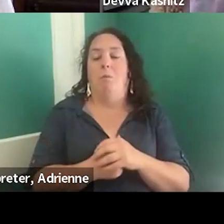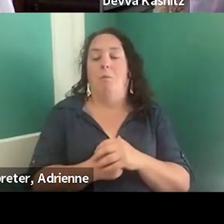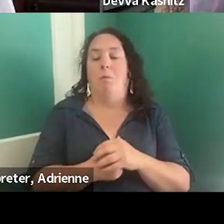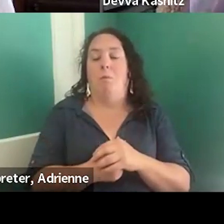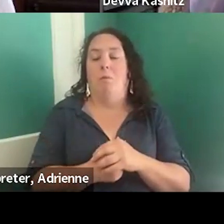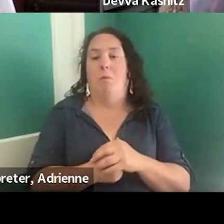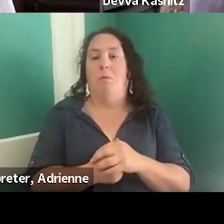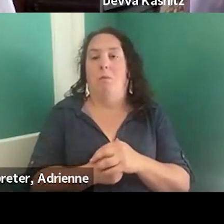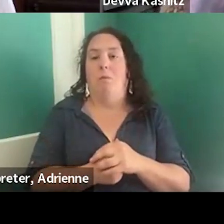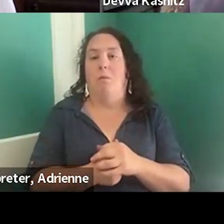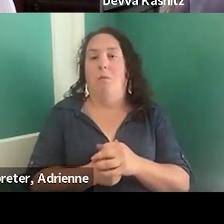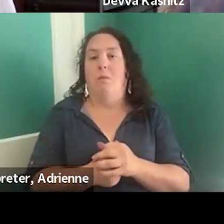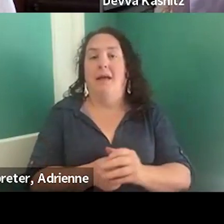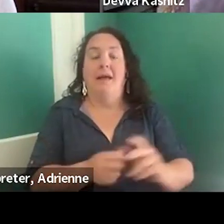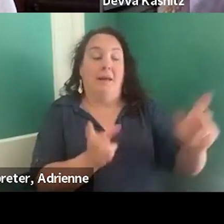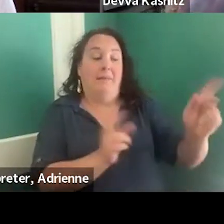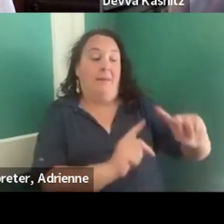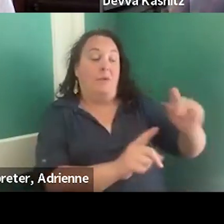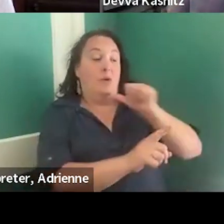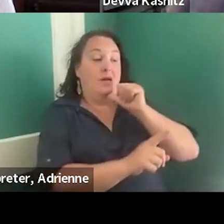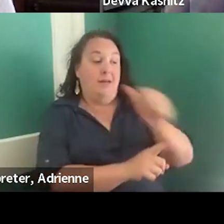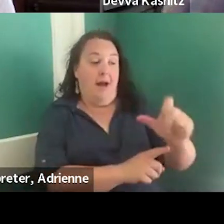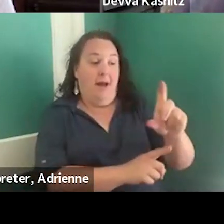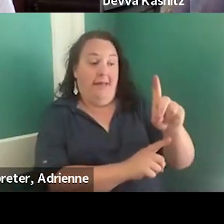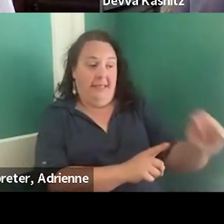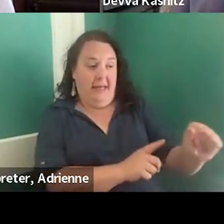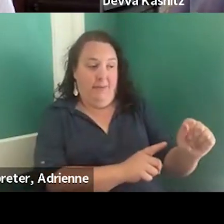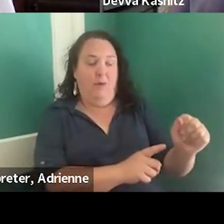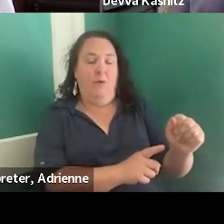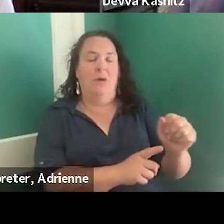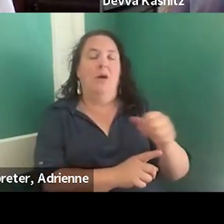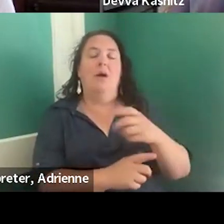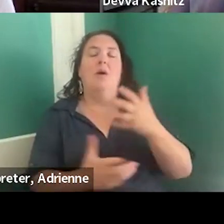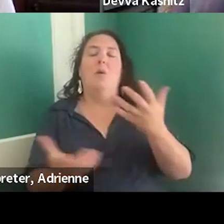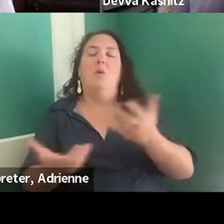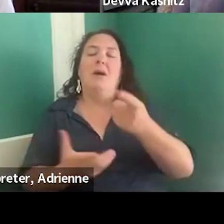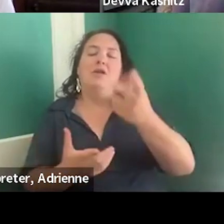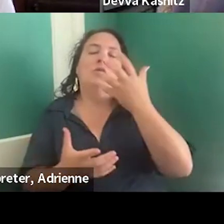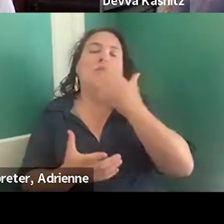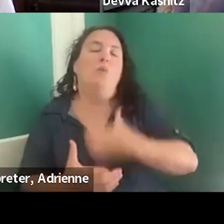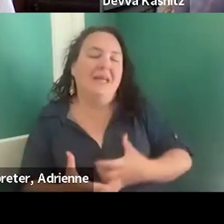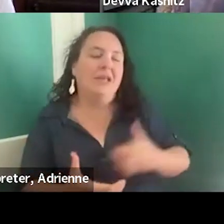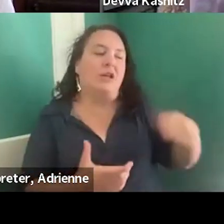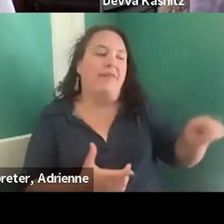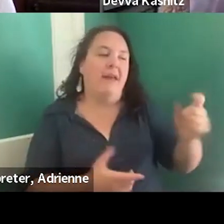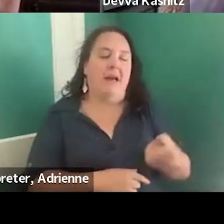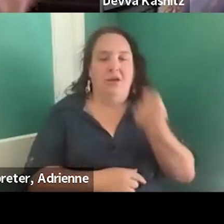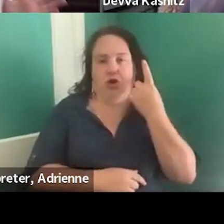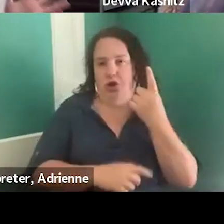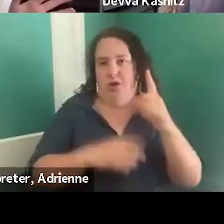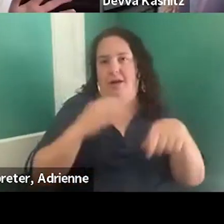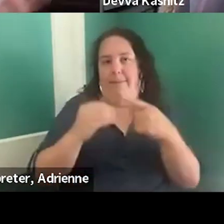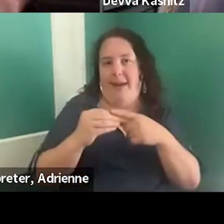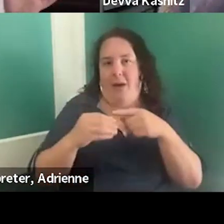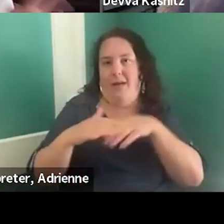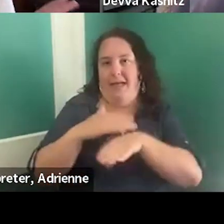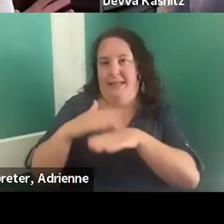understood about accessibility? Maybe we could start with you, Devva. But, of course, if I call on you, please let me